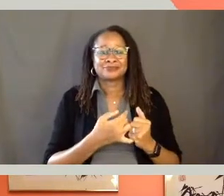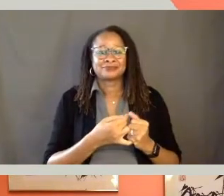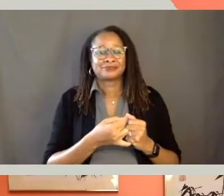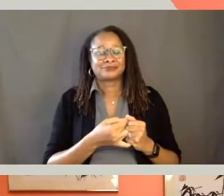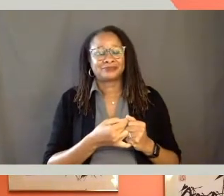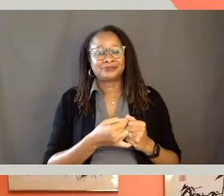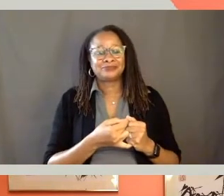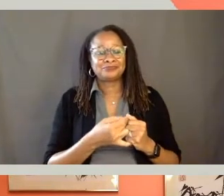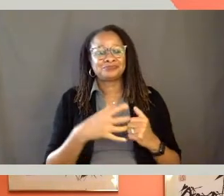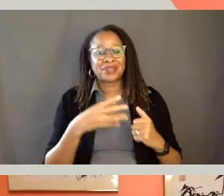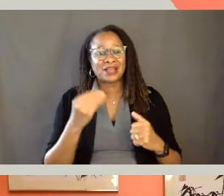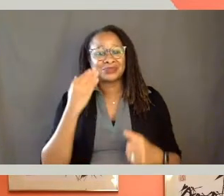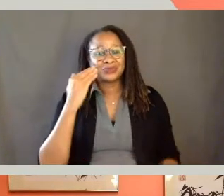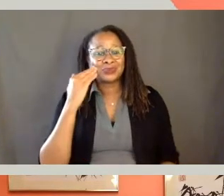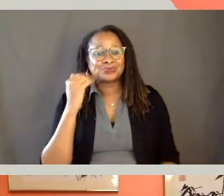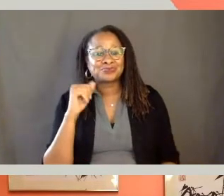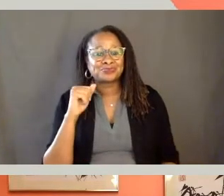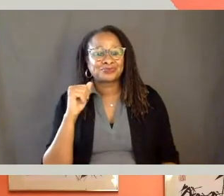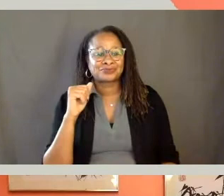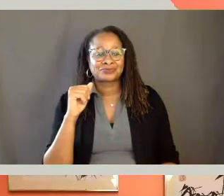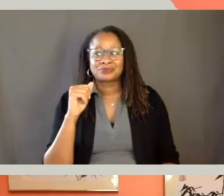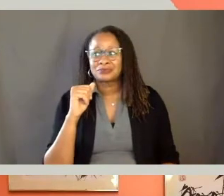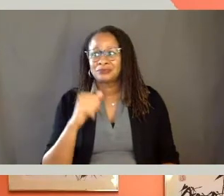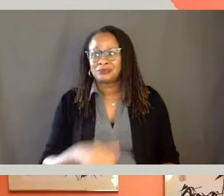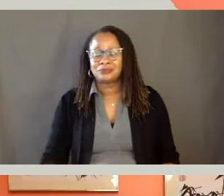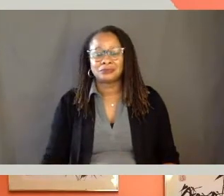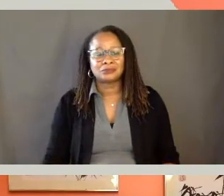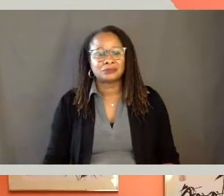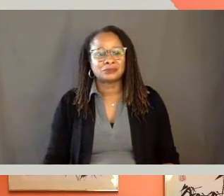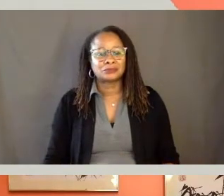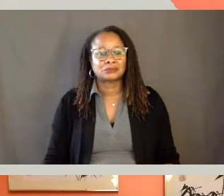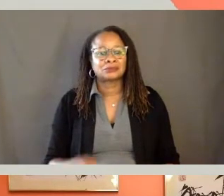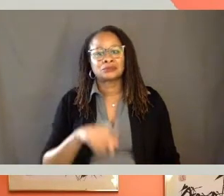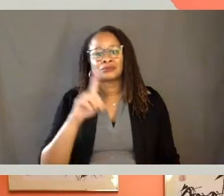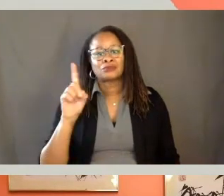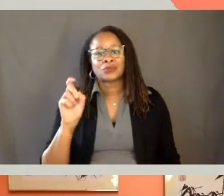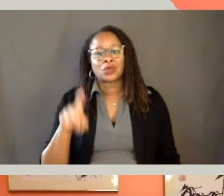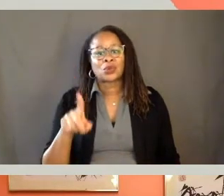you know, questions of my right to tell this story were not